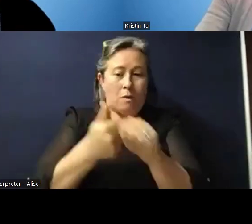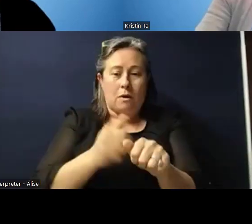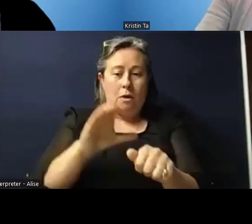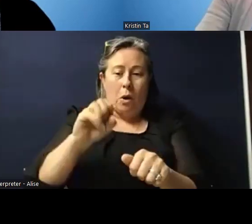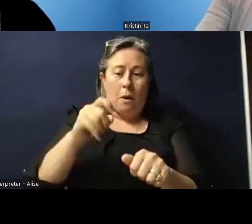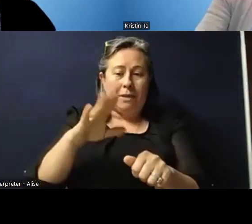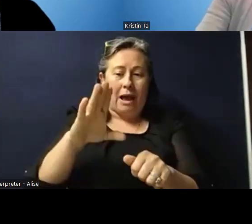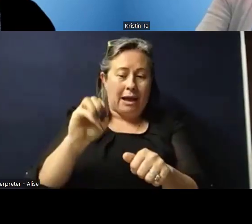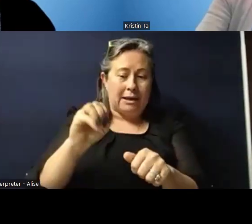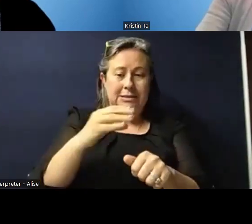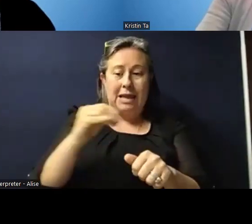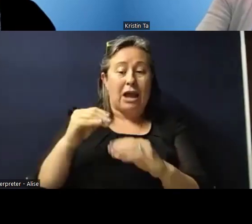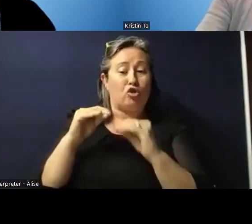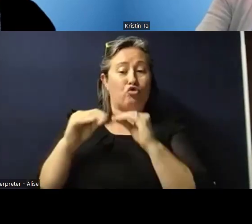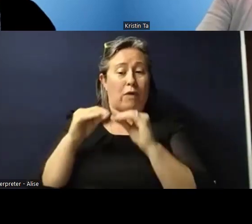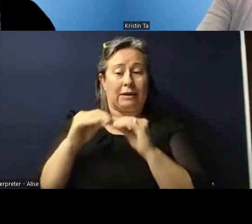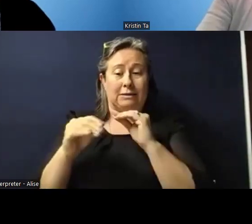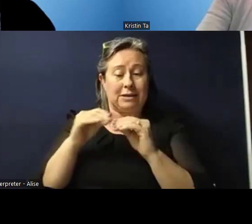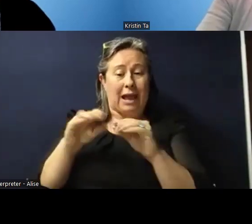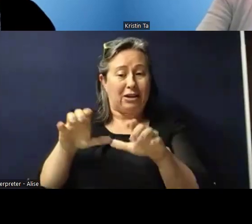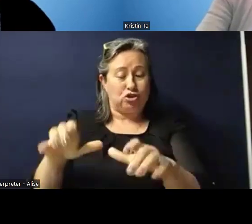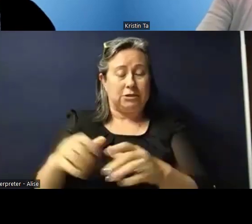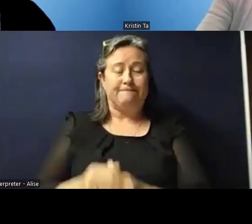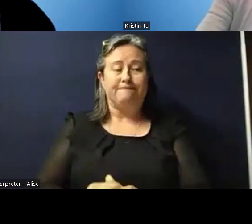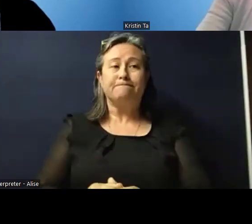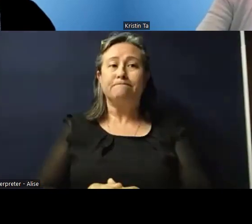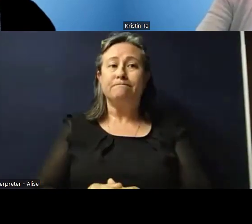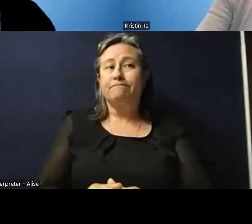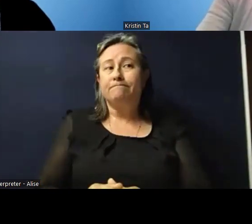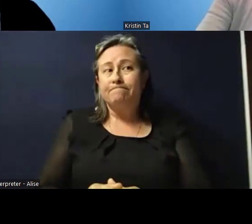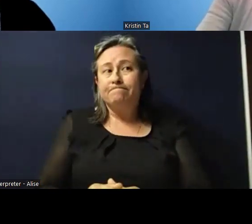and correct actions, and so NIH does ...